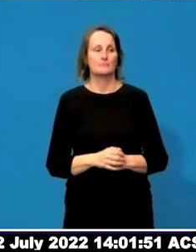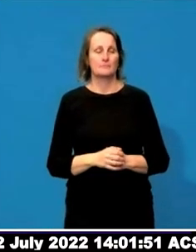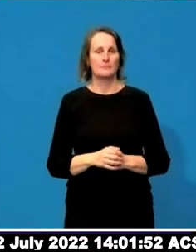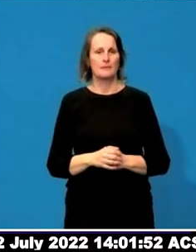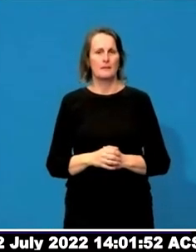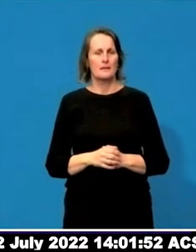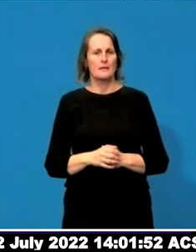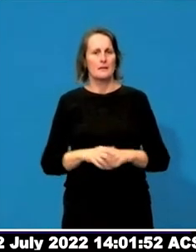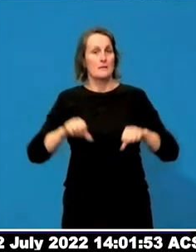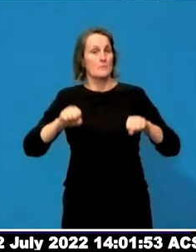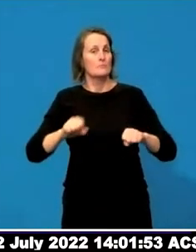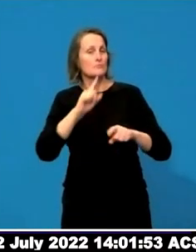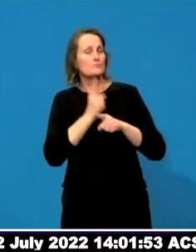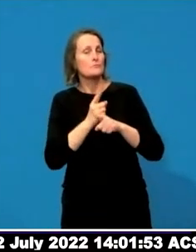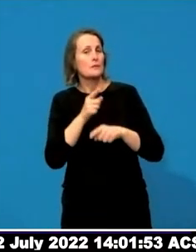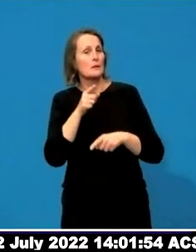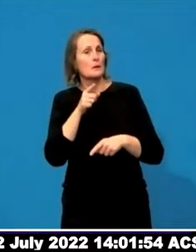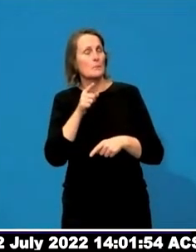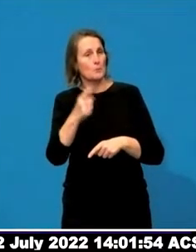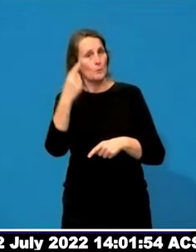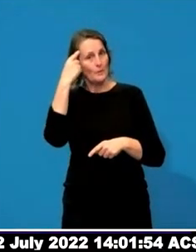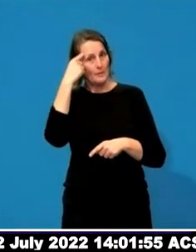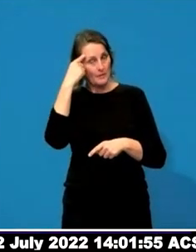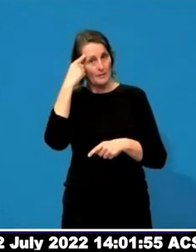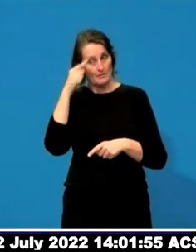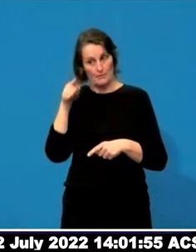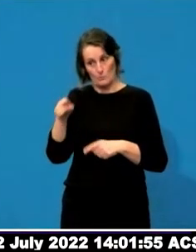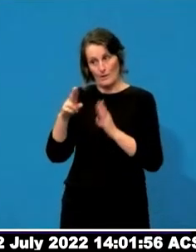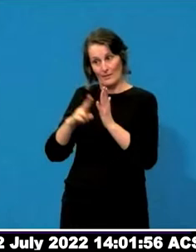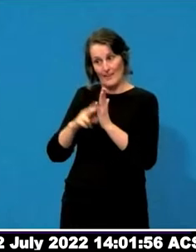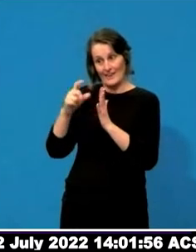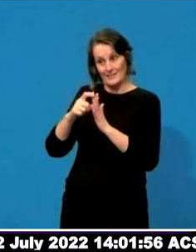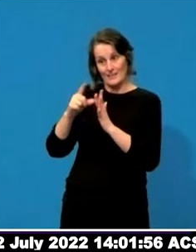as operating through the present system which involves providing plans